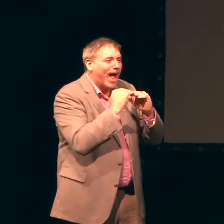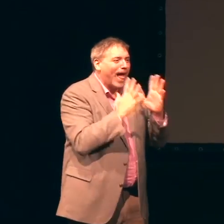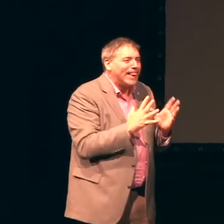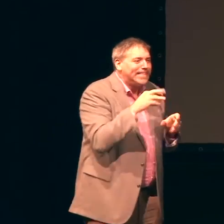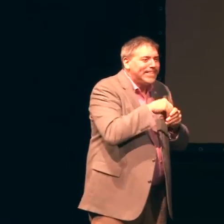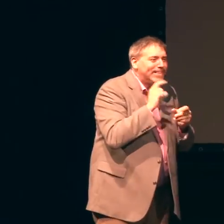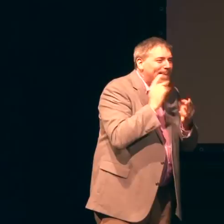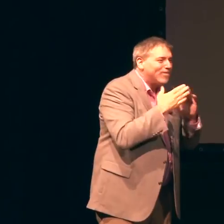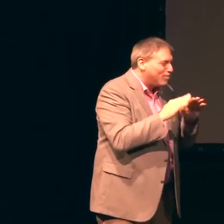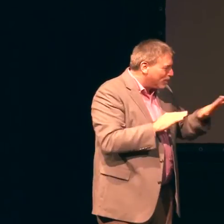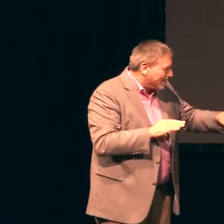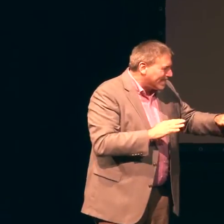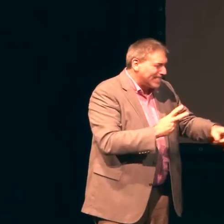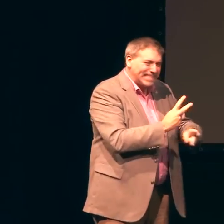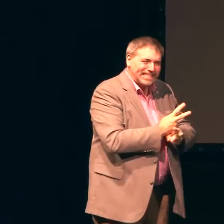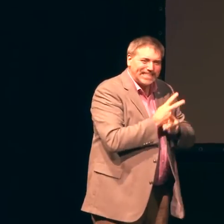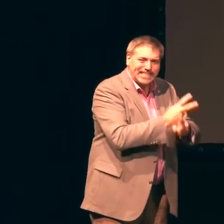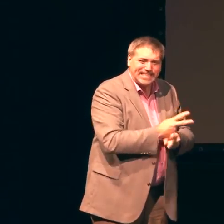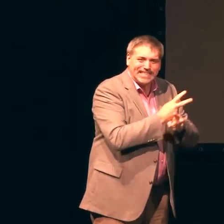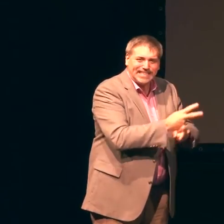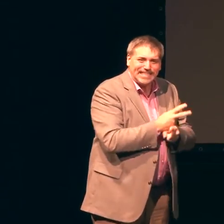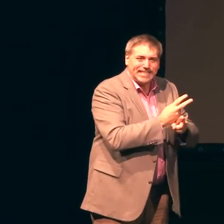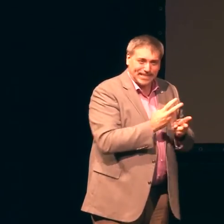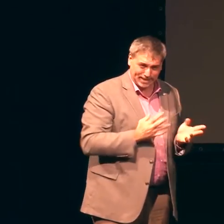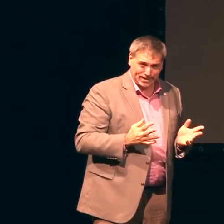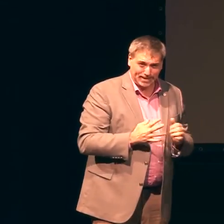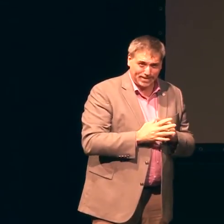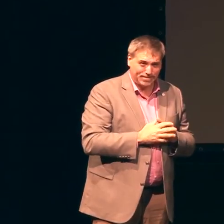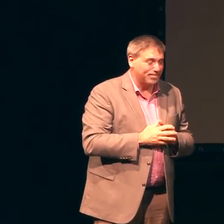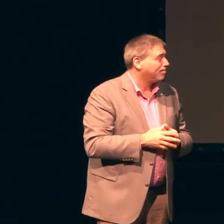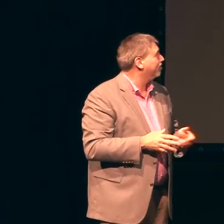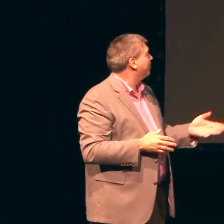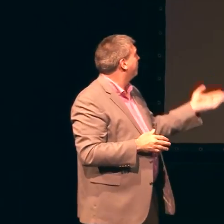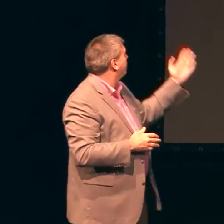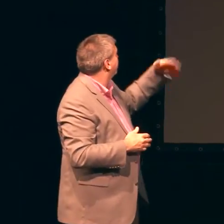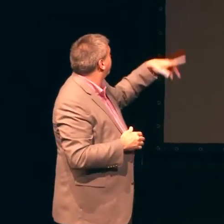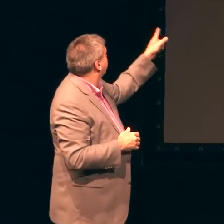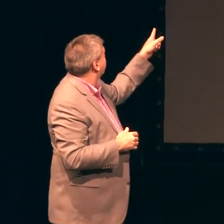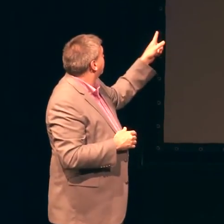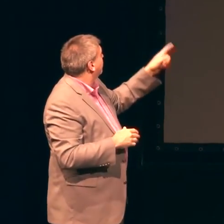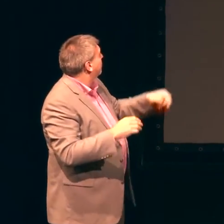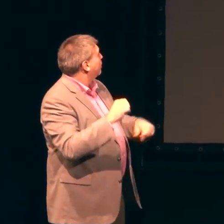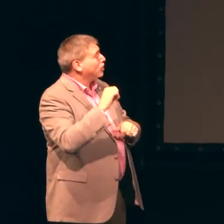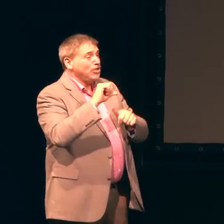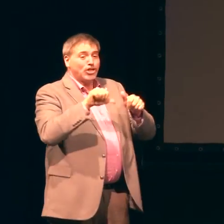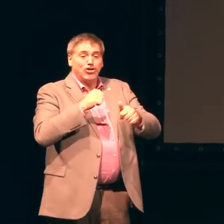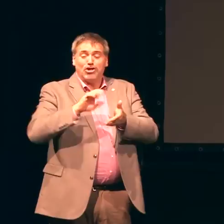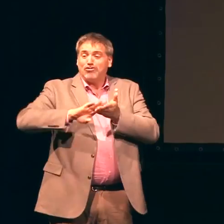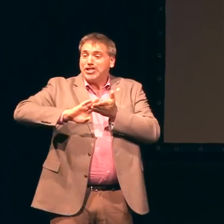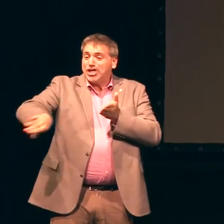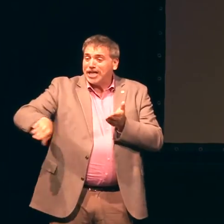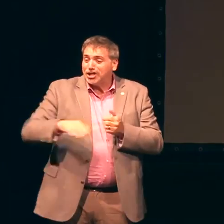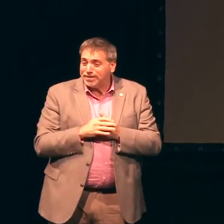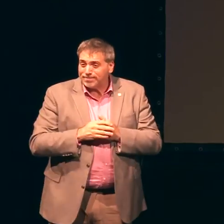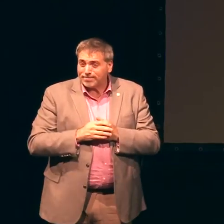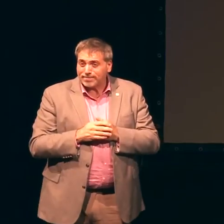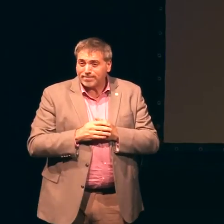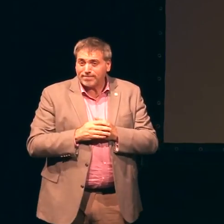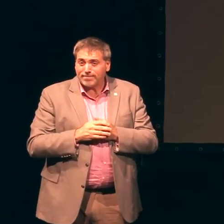We need to remind our colleagues in the Deaf community, be careful, people are watching.